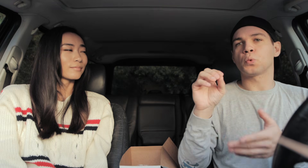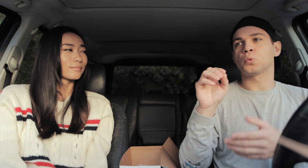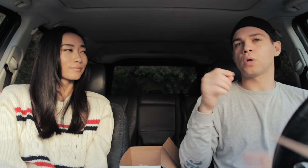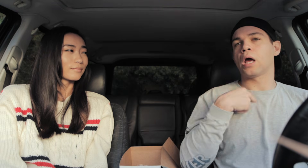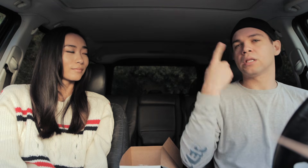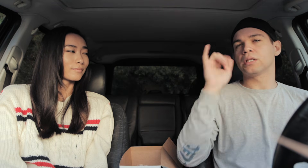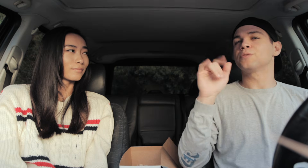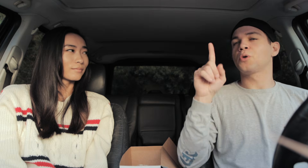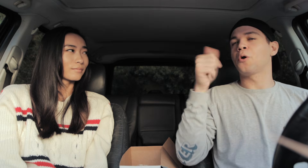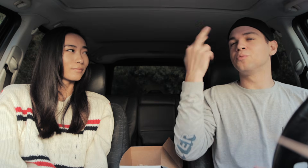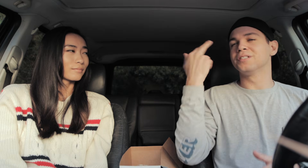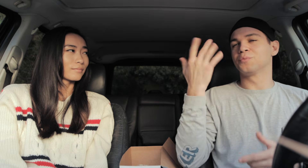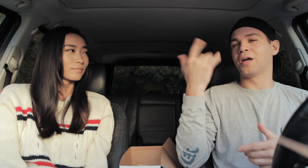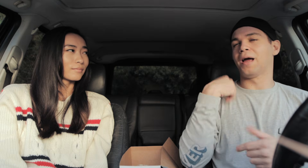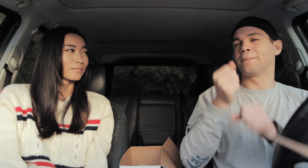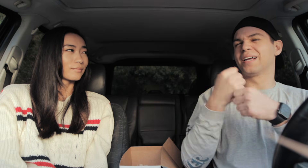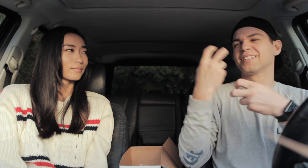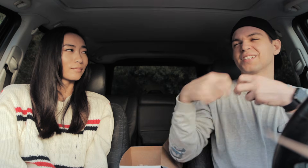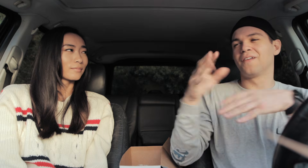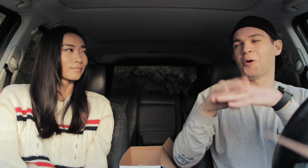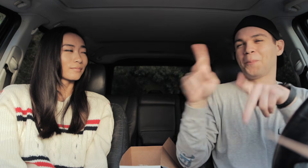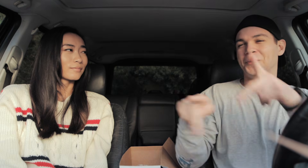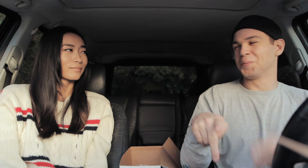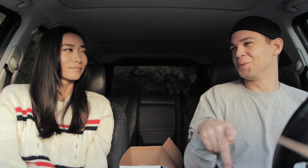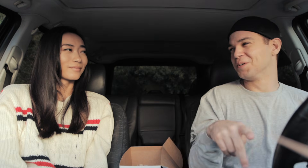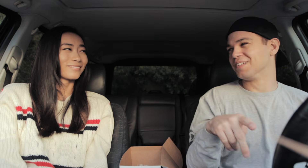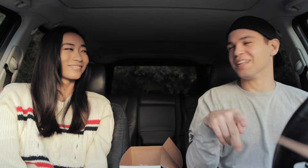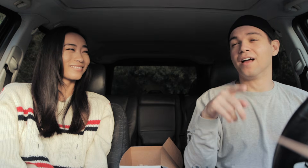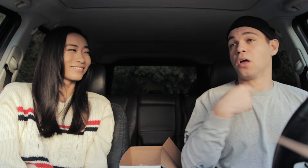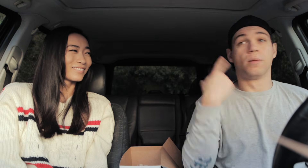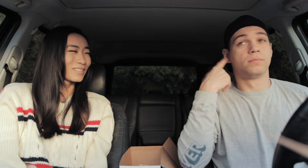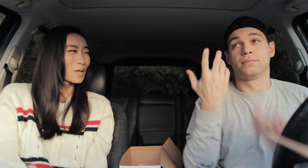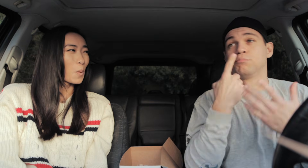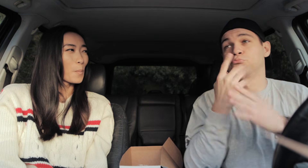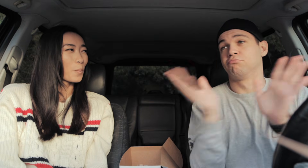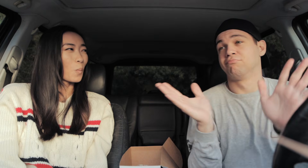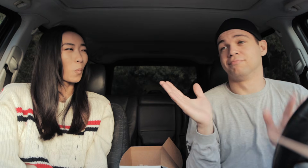so I think that's another reason why I make it tough on people I can't hear you. I don't speak